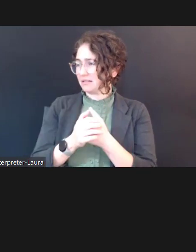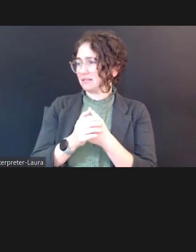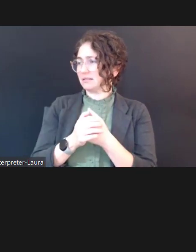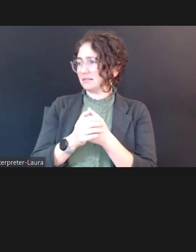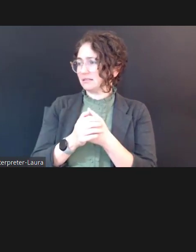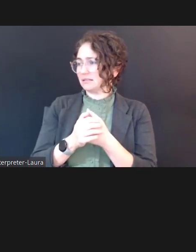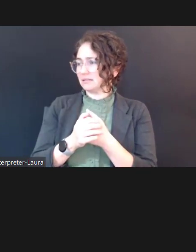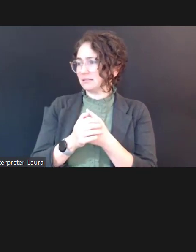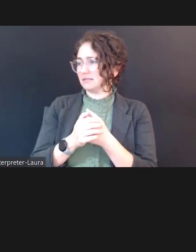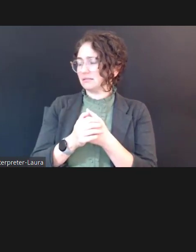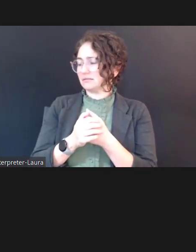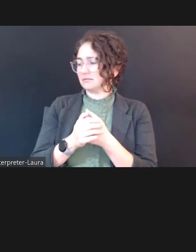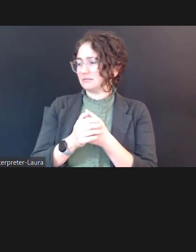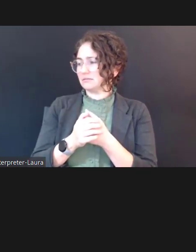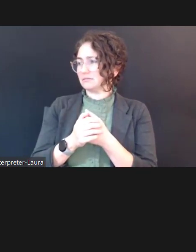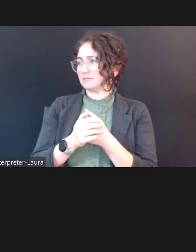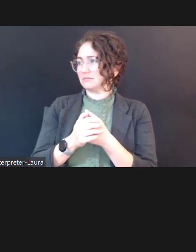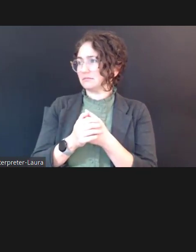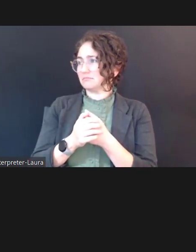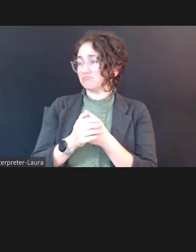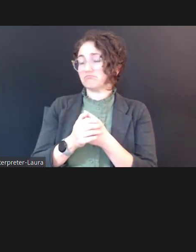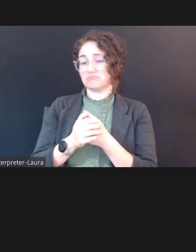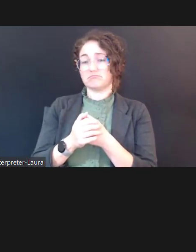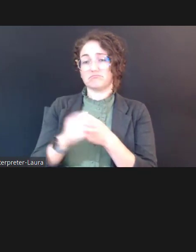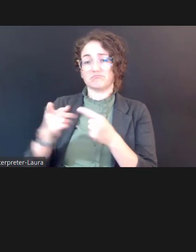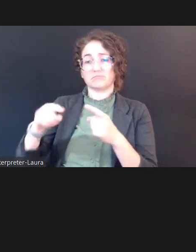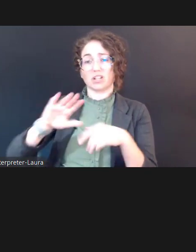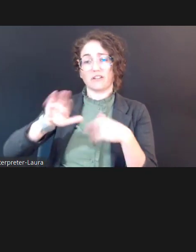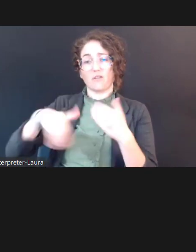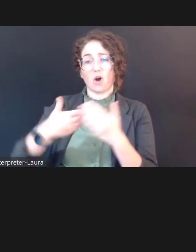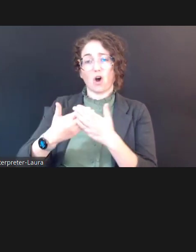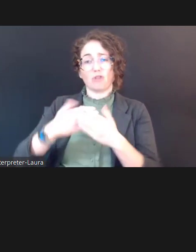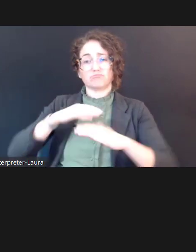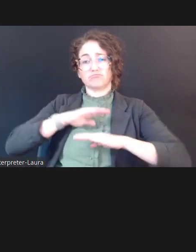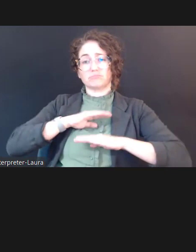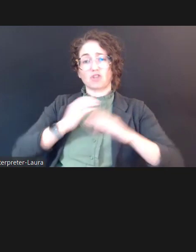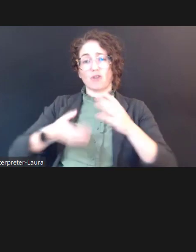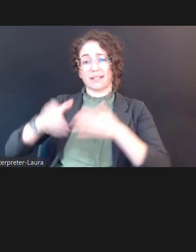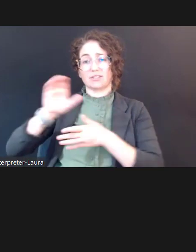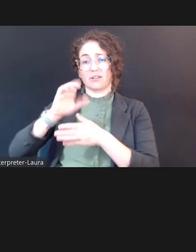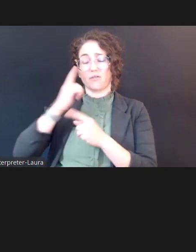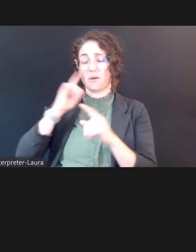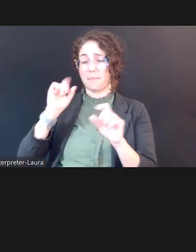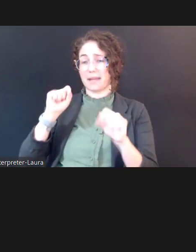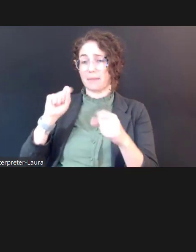all met criteria for being able to several being used.